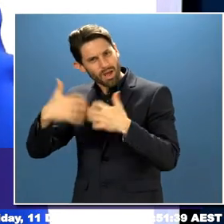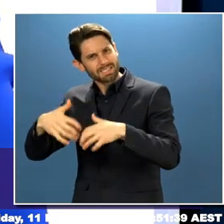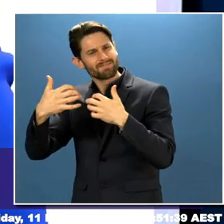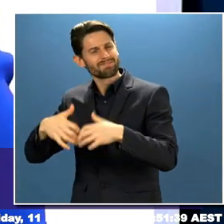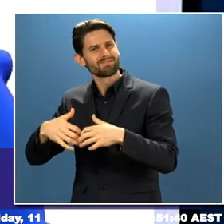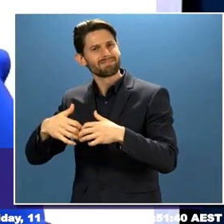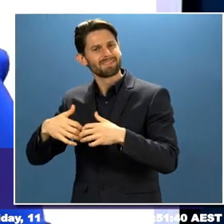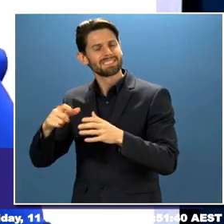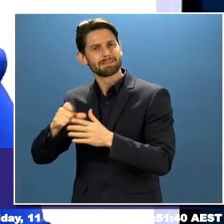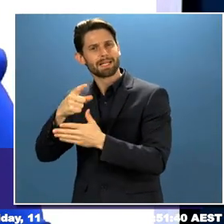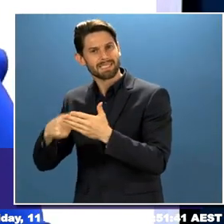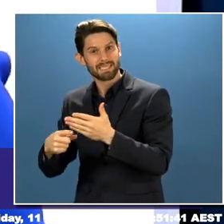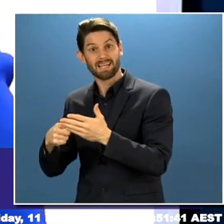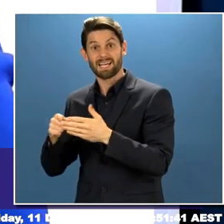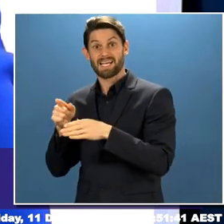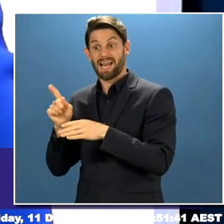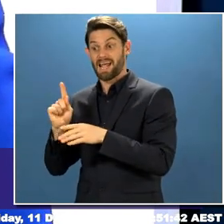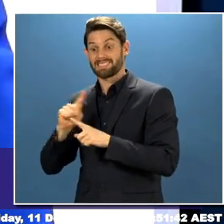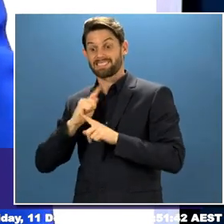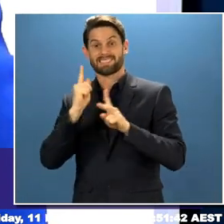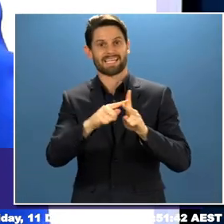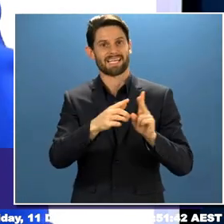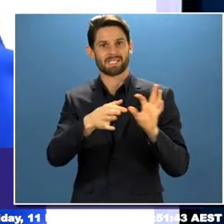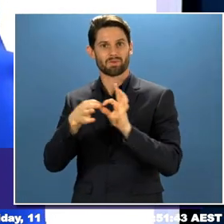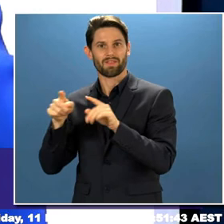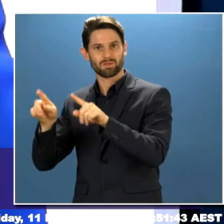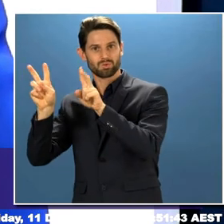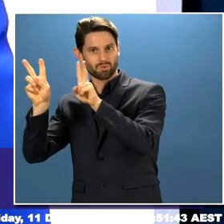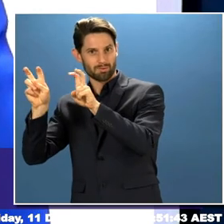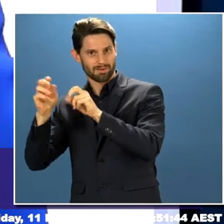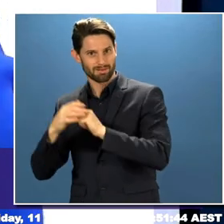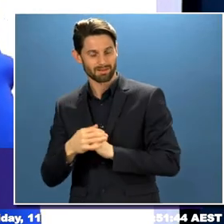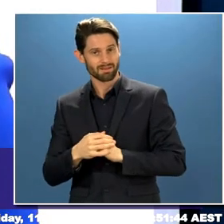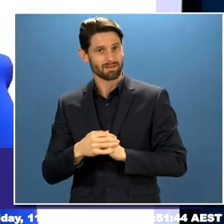of the work that the Commissioners did more recently on Public hearing 6